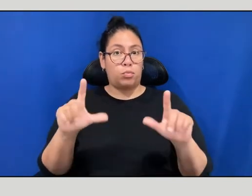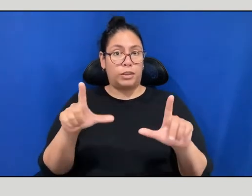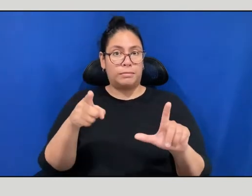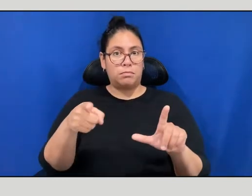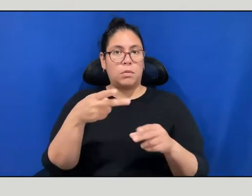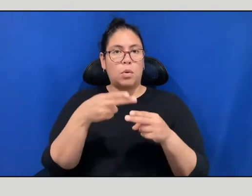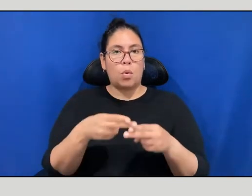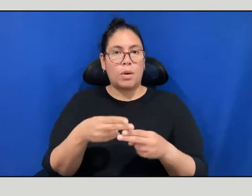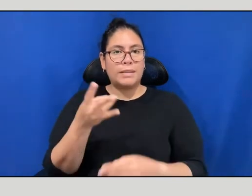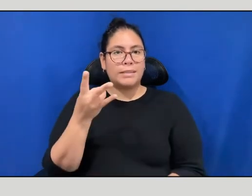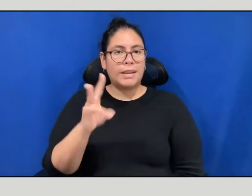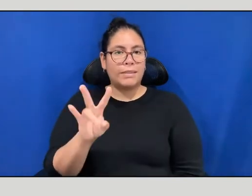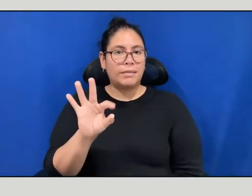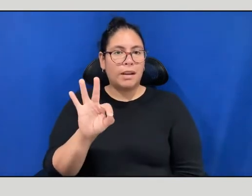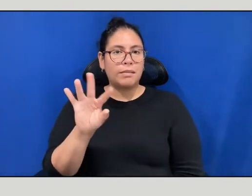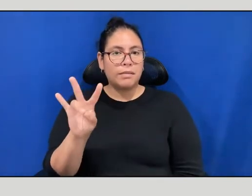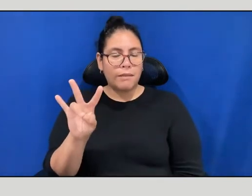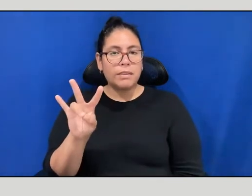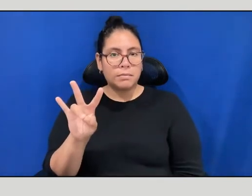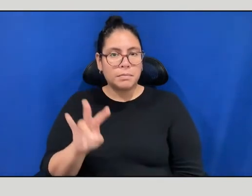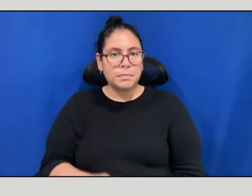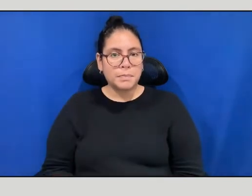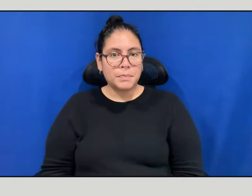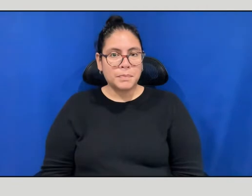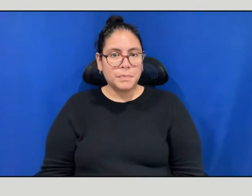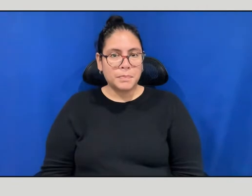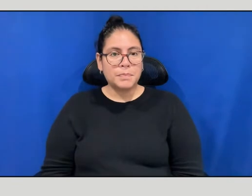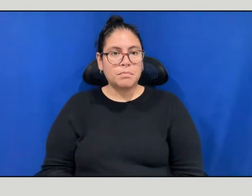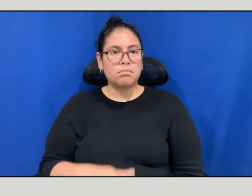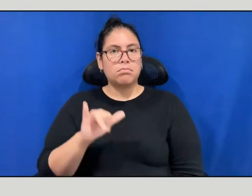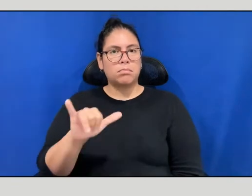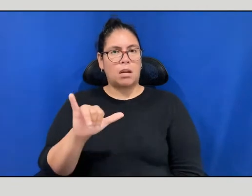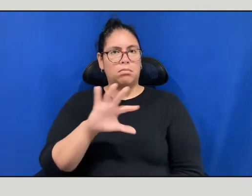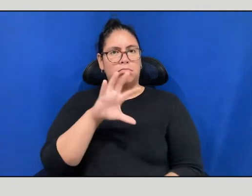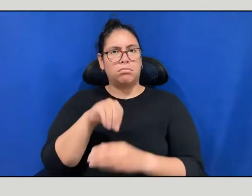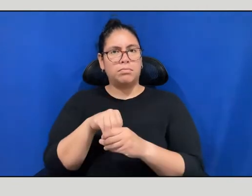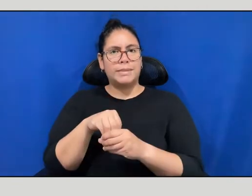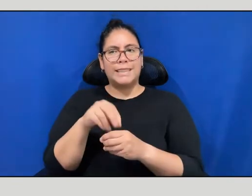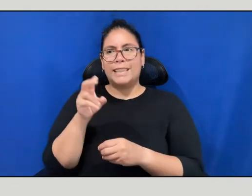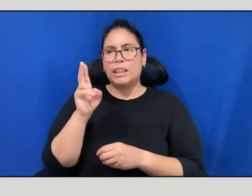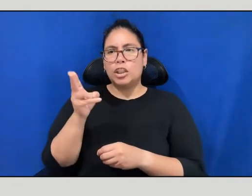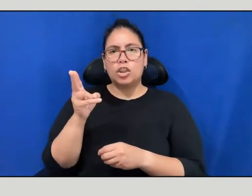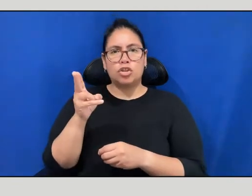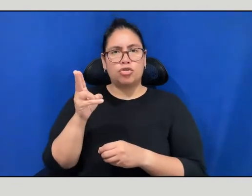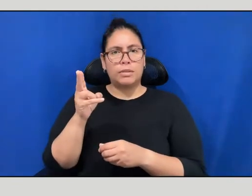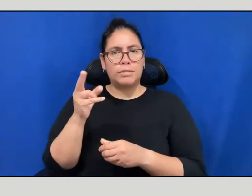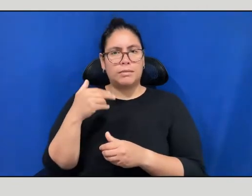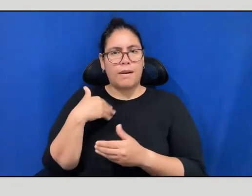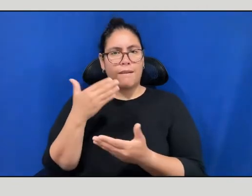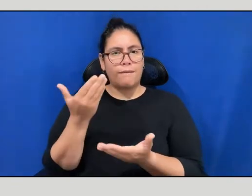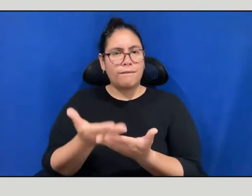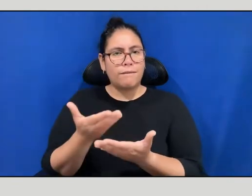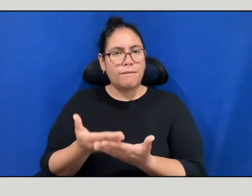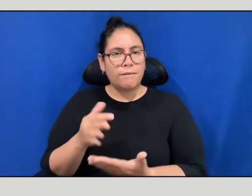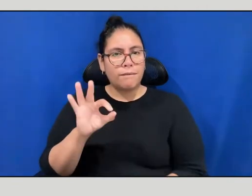"Vencedor" has to do with a historical fact, and that is when the England army